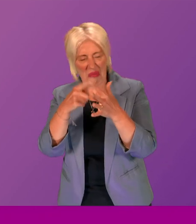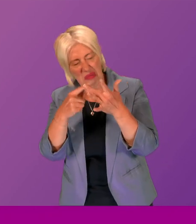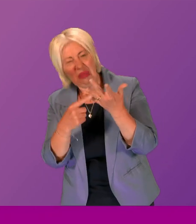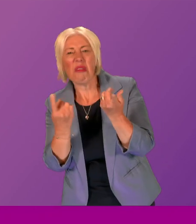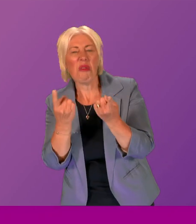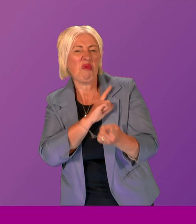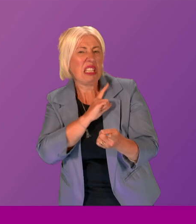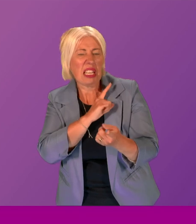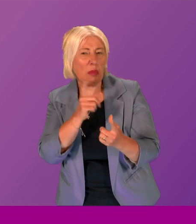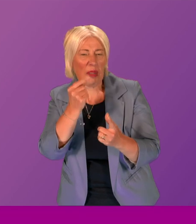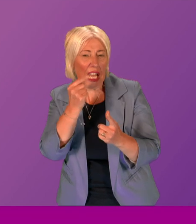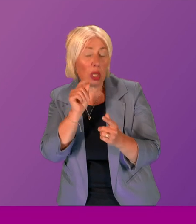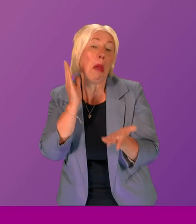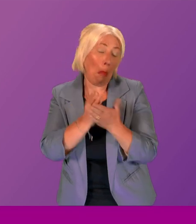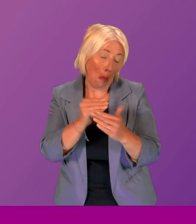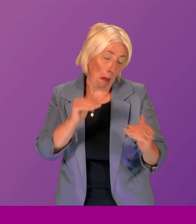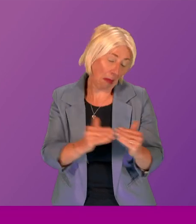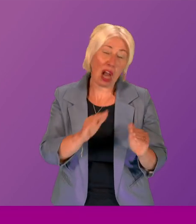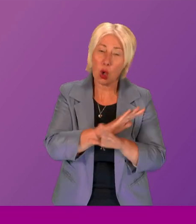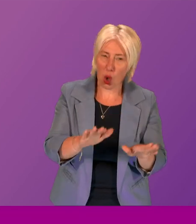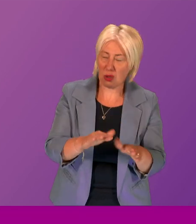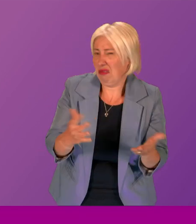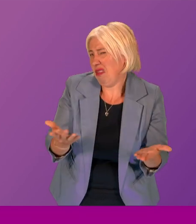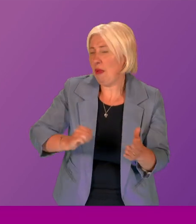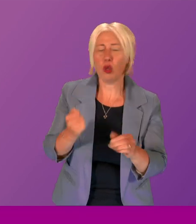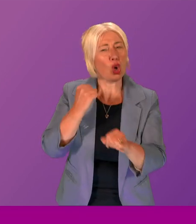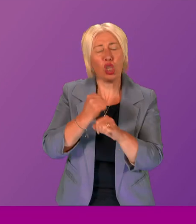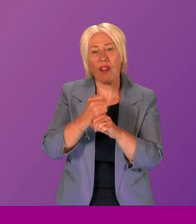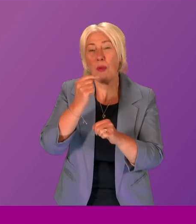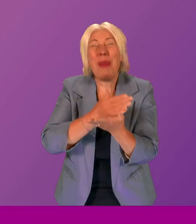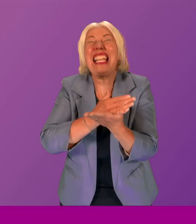I respectfully suggest that the Scottish Government provide clear guidance to the